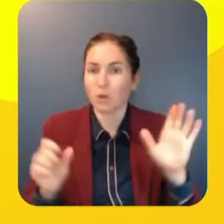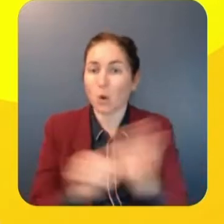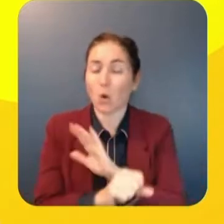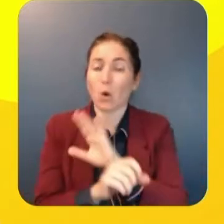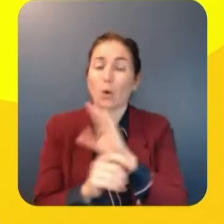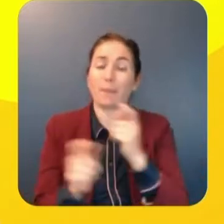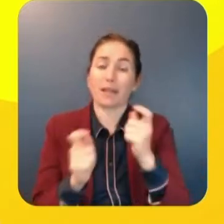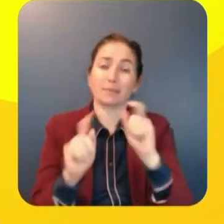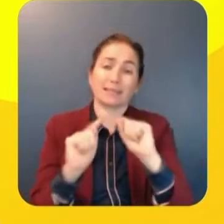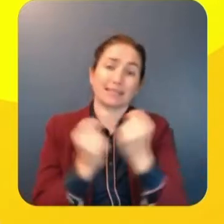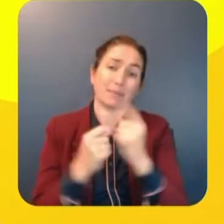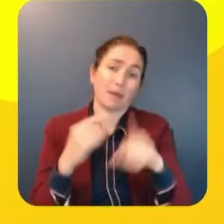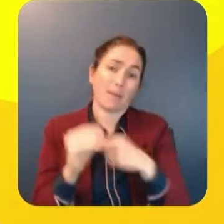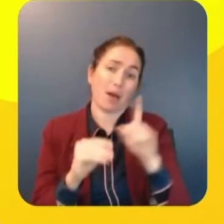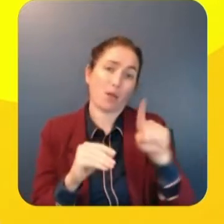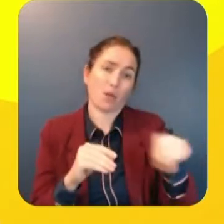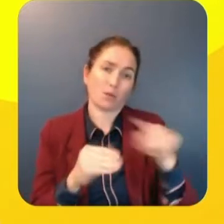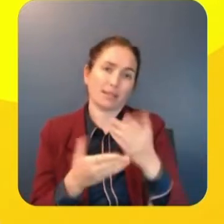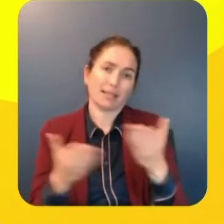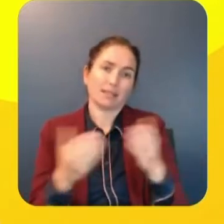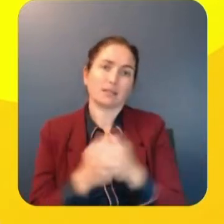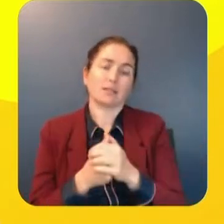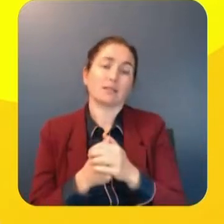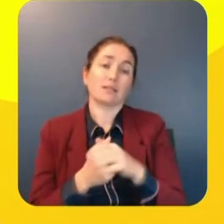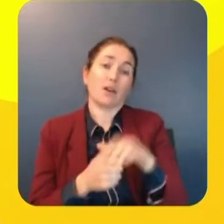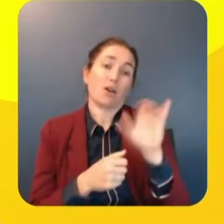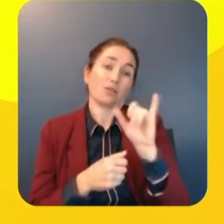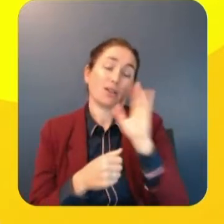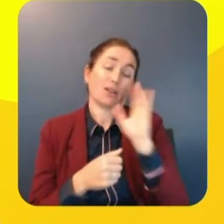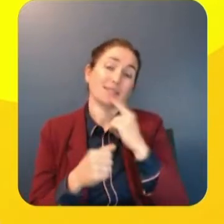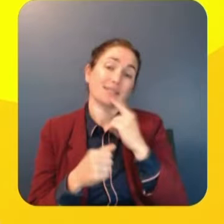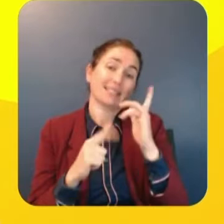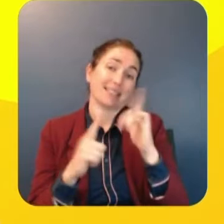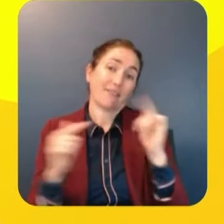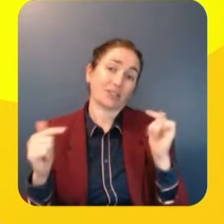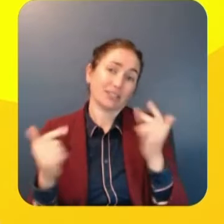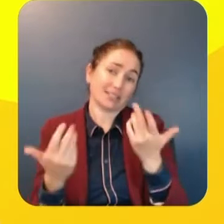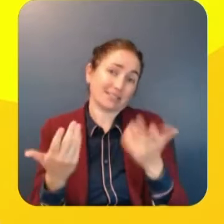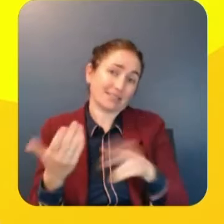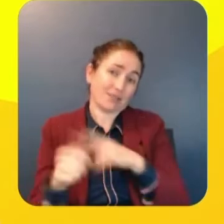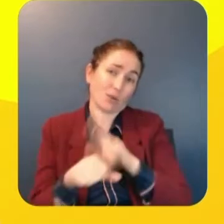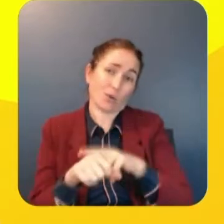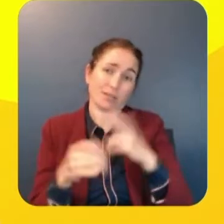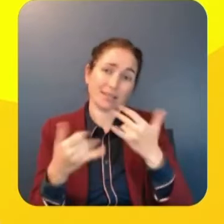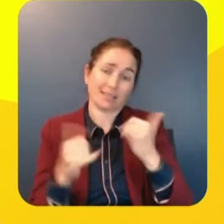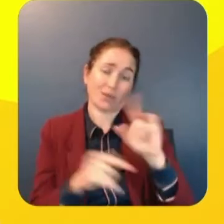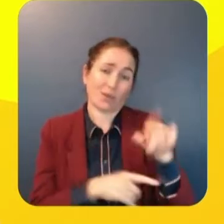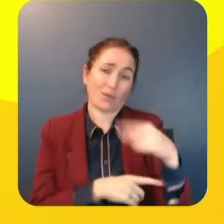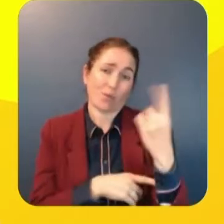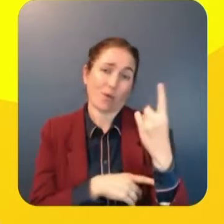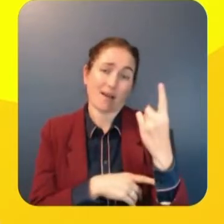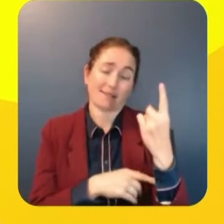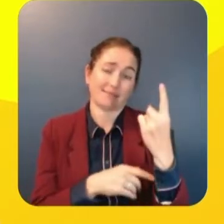The last thing I'll say is that diversity, of course, is still one of the only areas of a CEO's